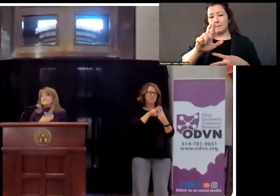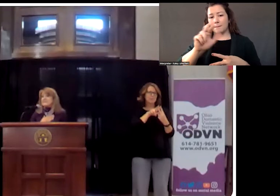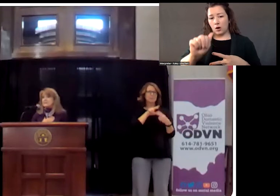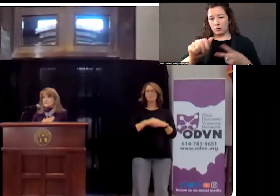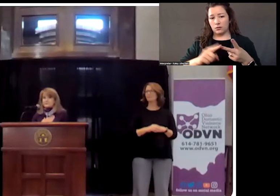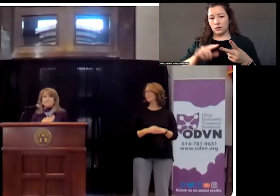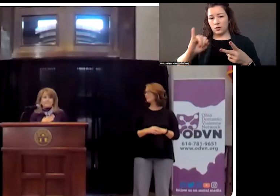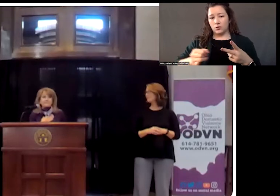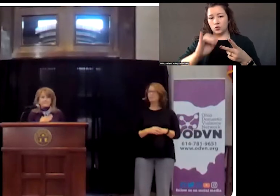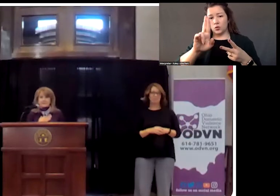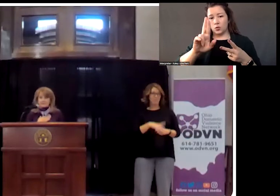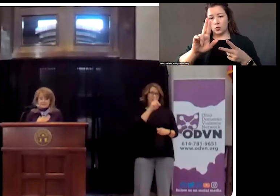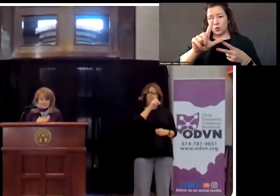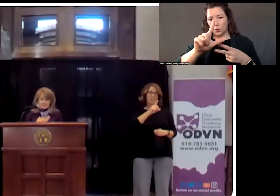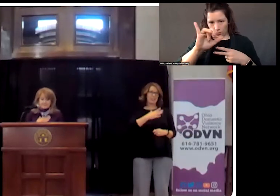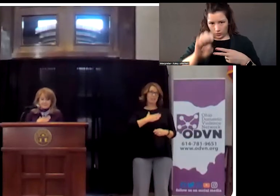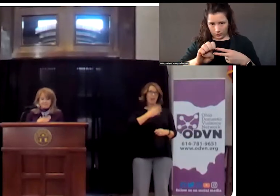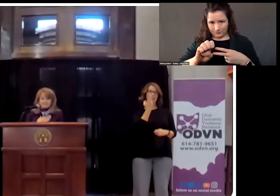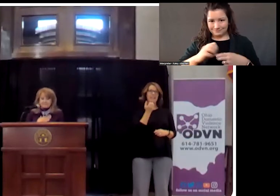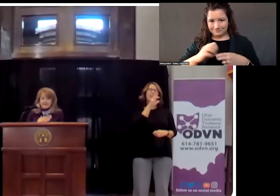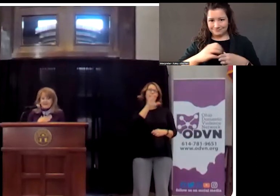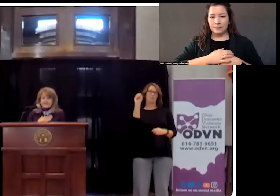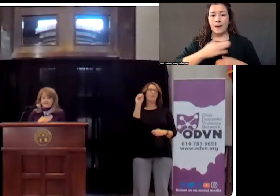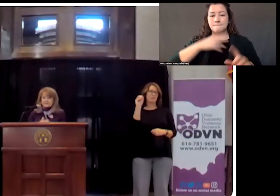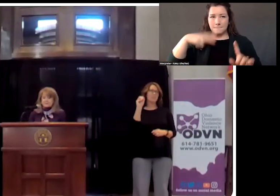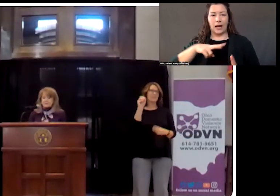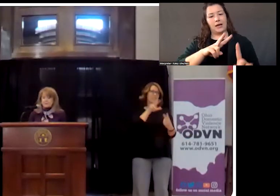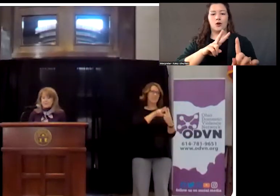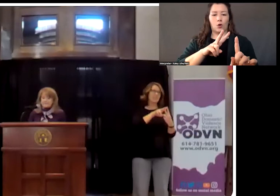the heroes of my story at the ages of four and one.